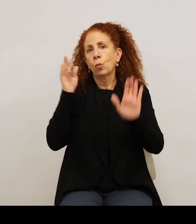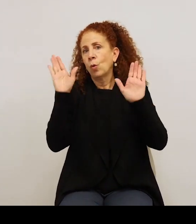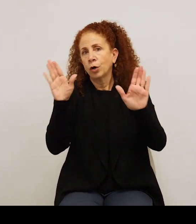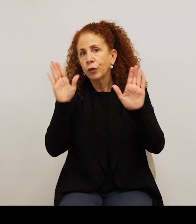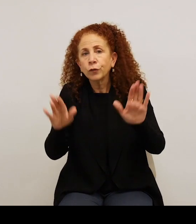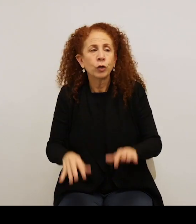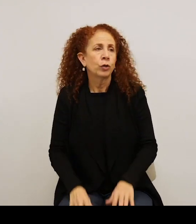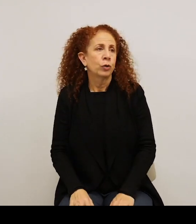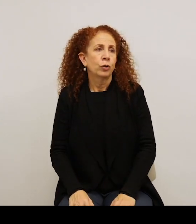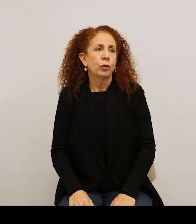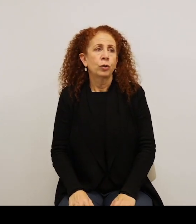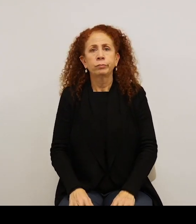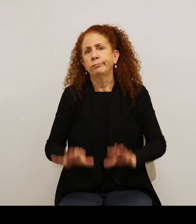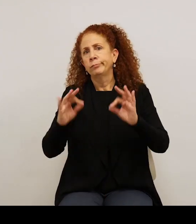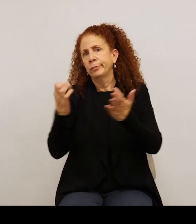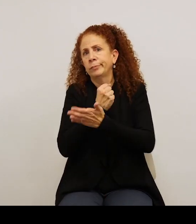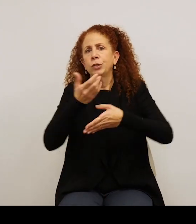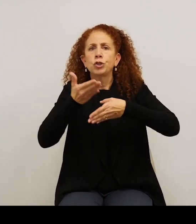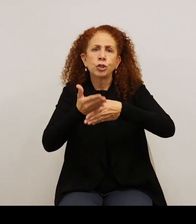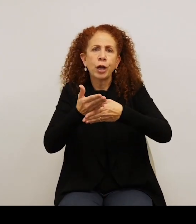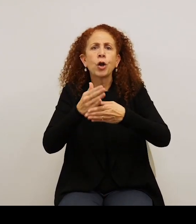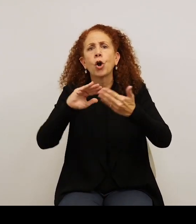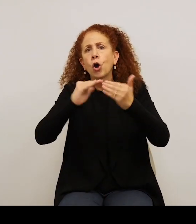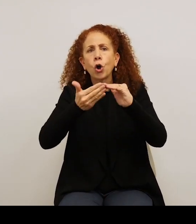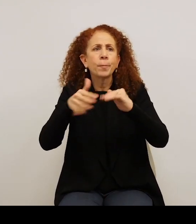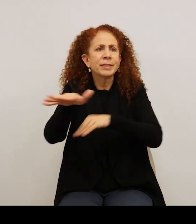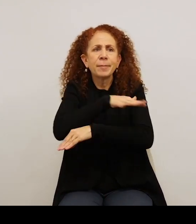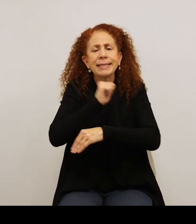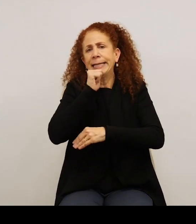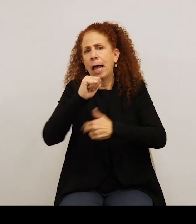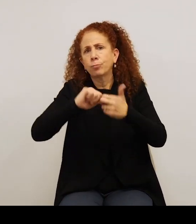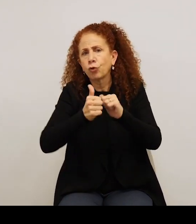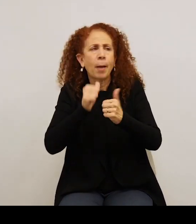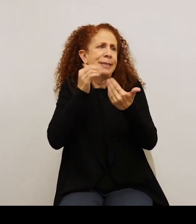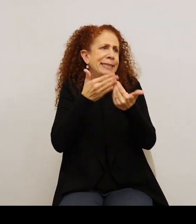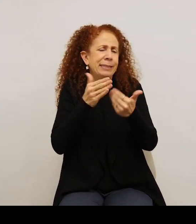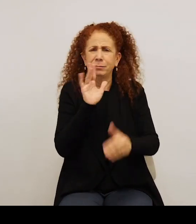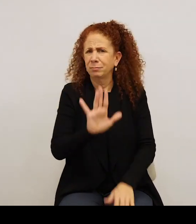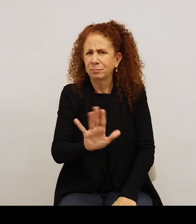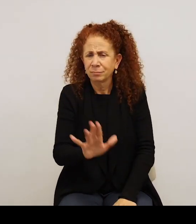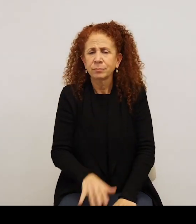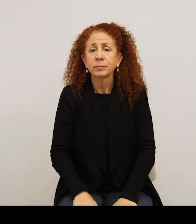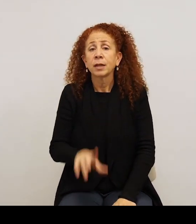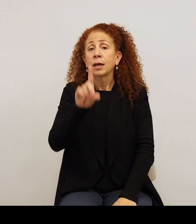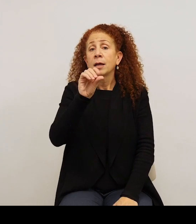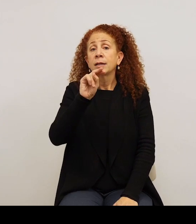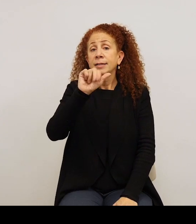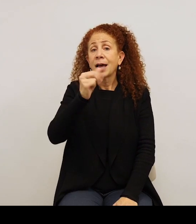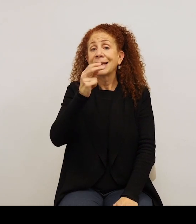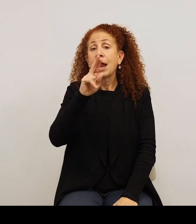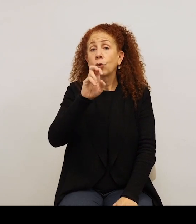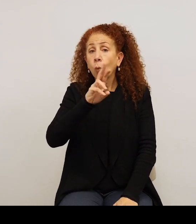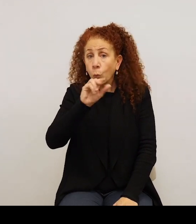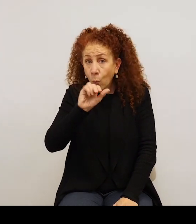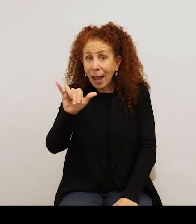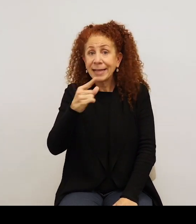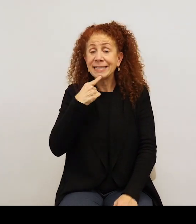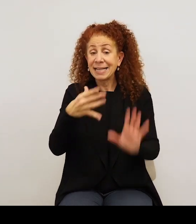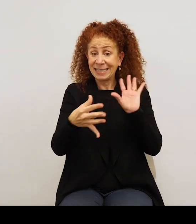that their way of sharing urban space is unproblematic or easy. Donna Haraway argues that kin is a wild--